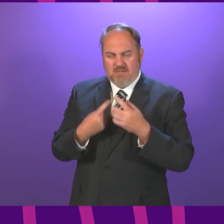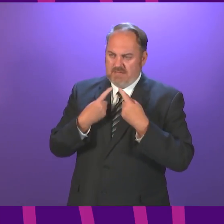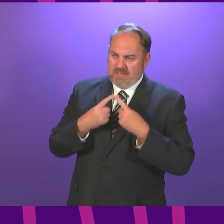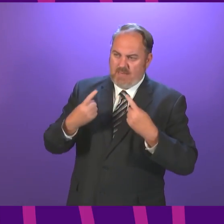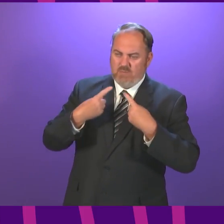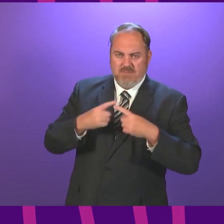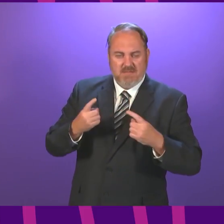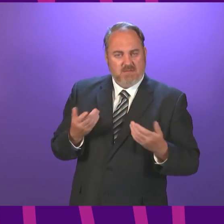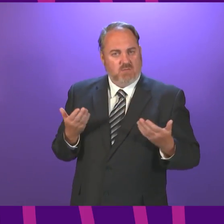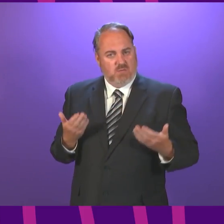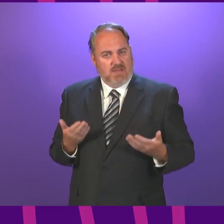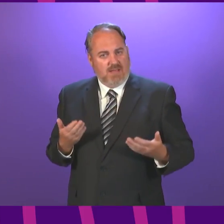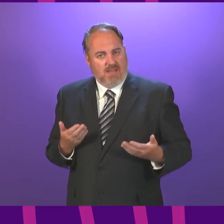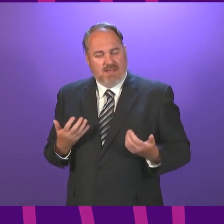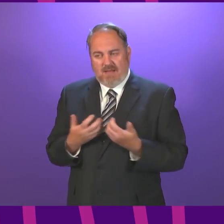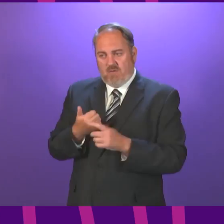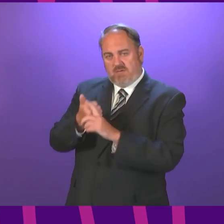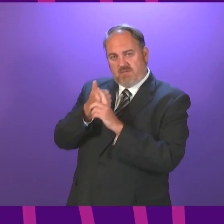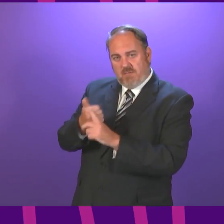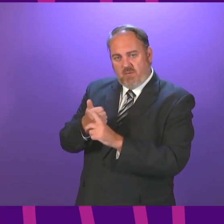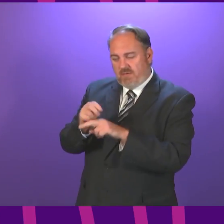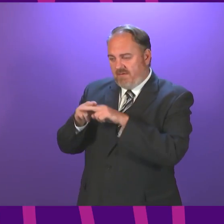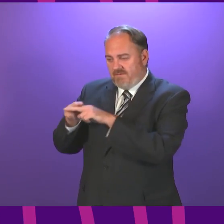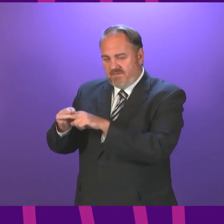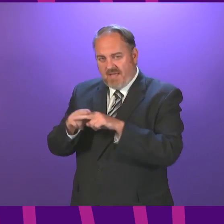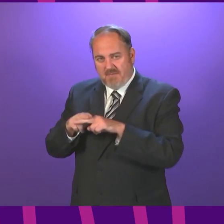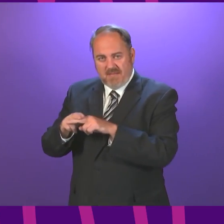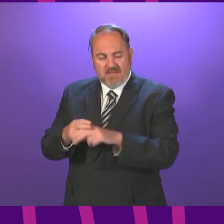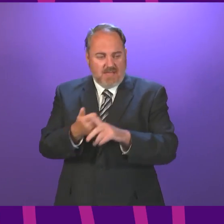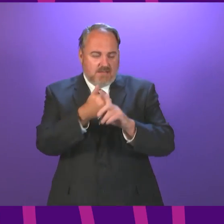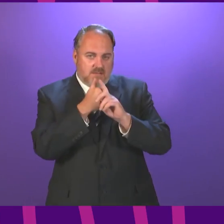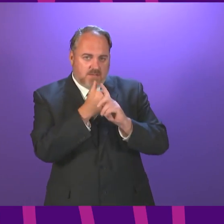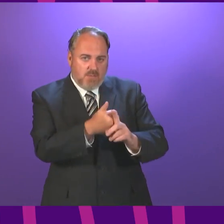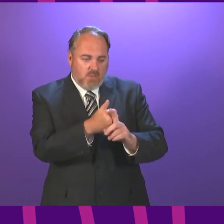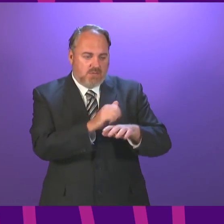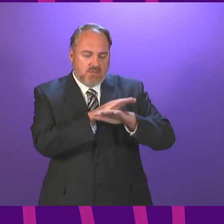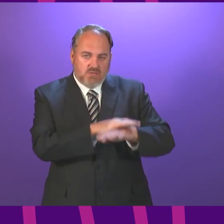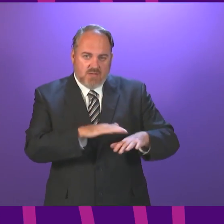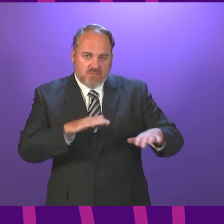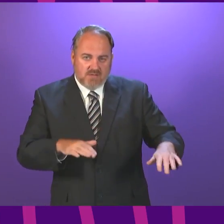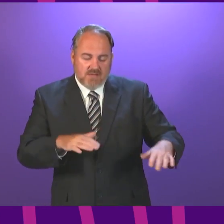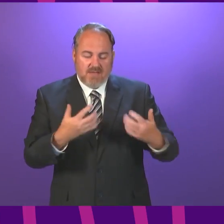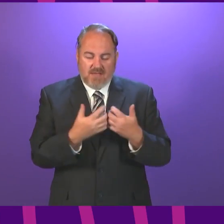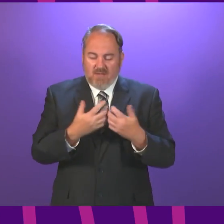meeting the needs of families and children, the work for the rest of the year and the